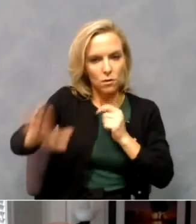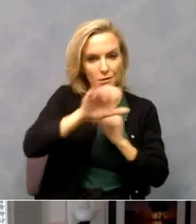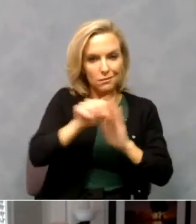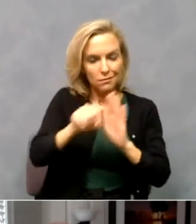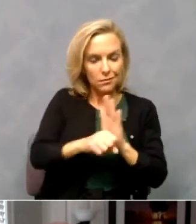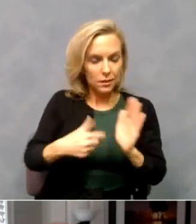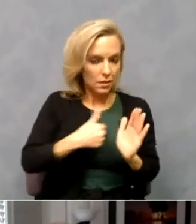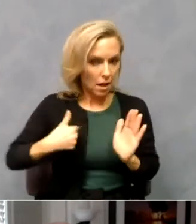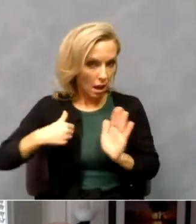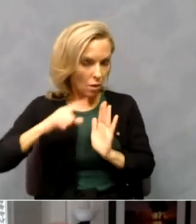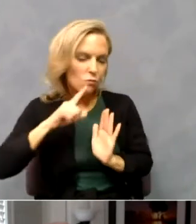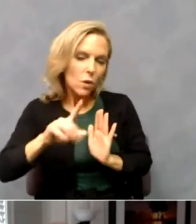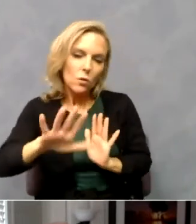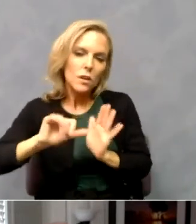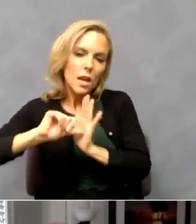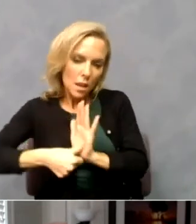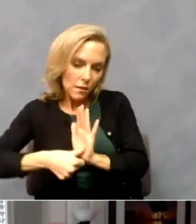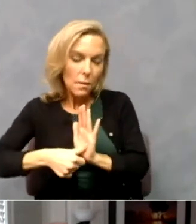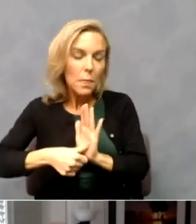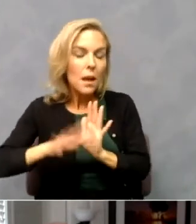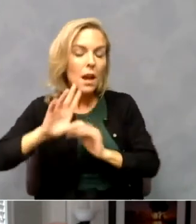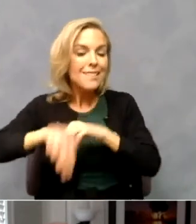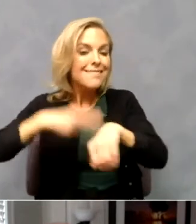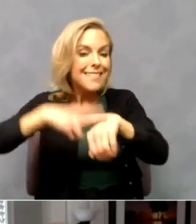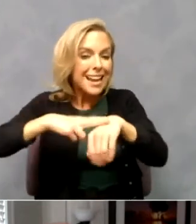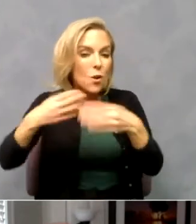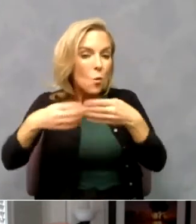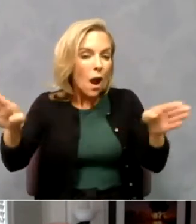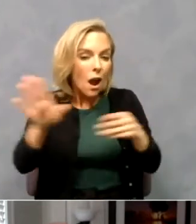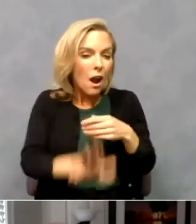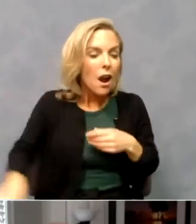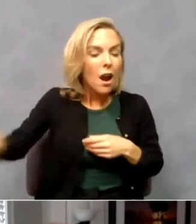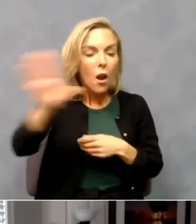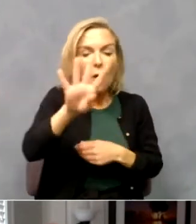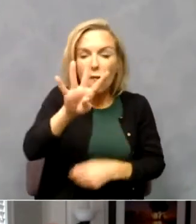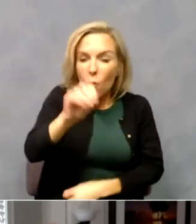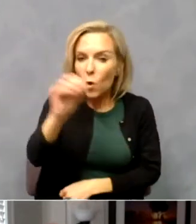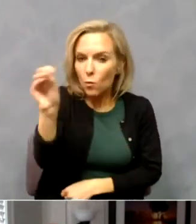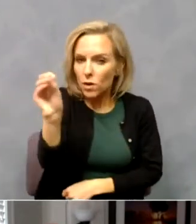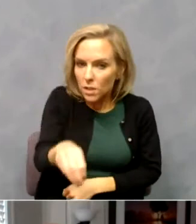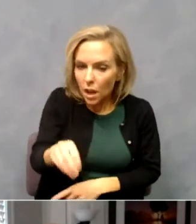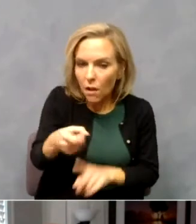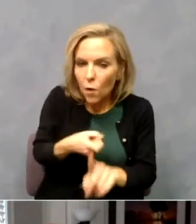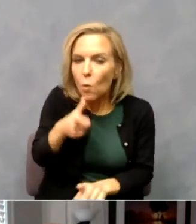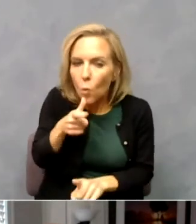Nationwide, about 40% of all deaths have occurred in nursing home residents